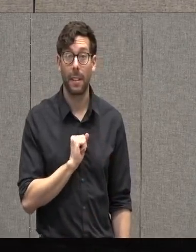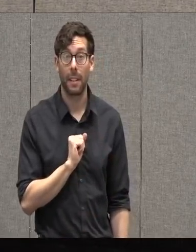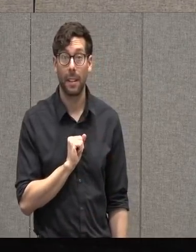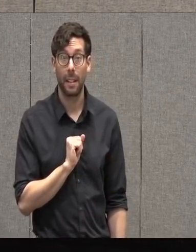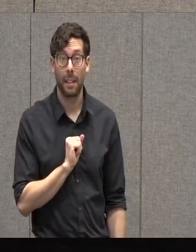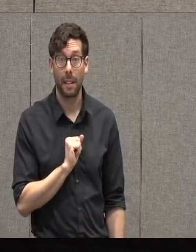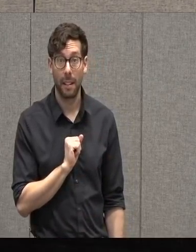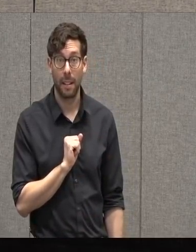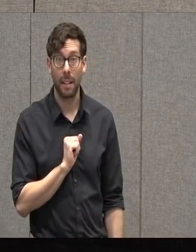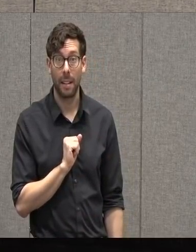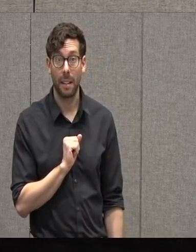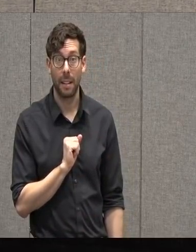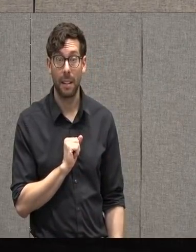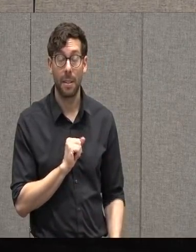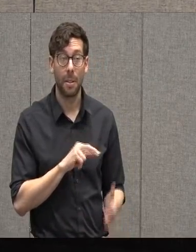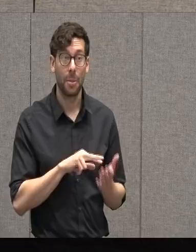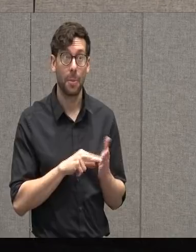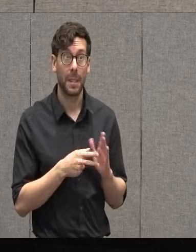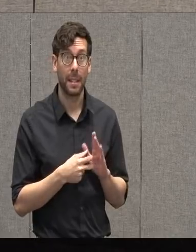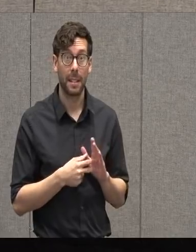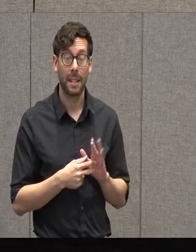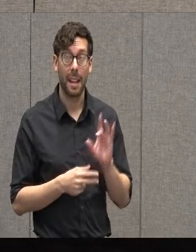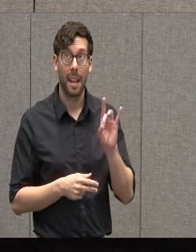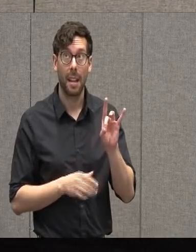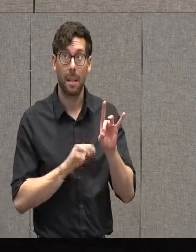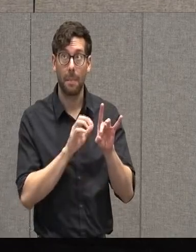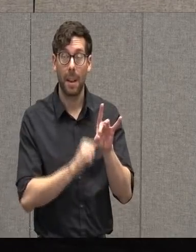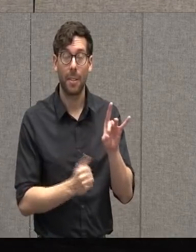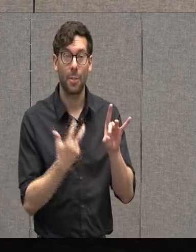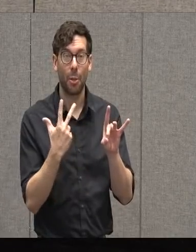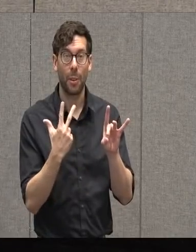So it's eight minus three equals five.